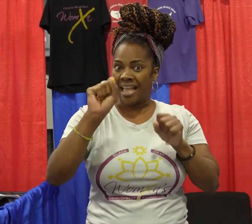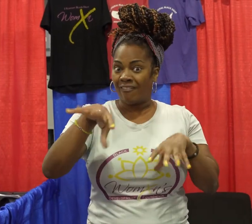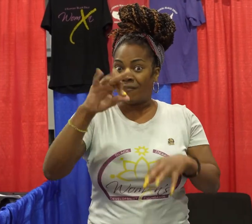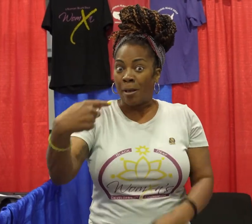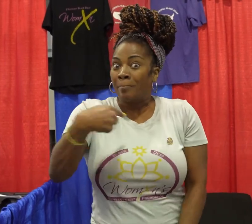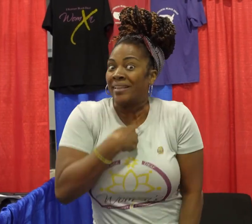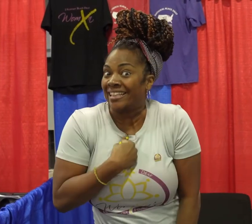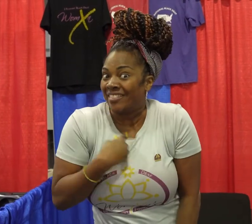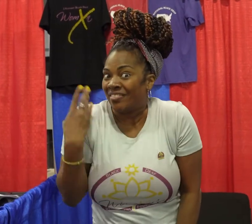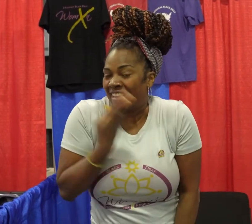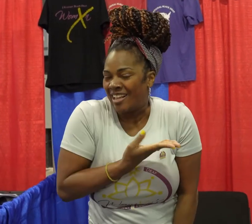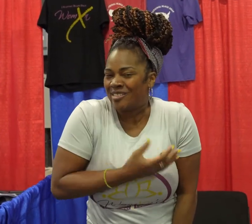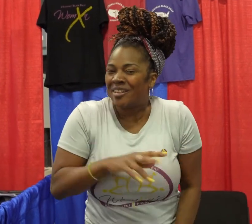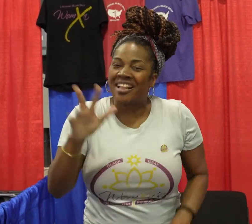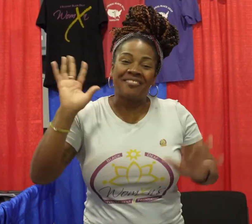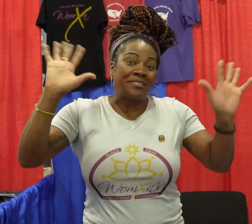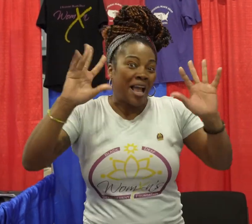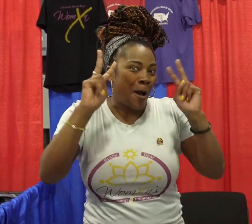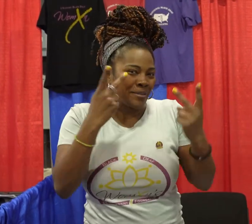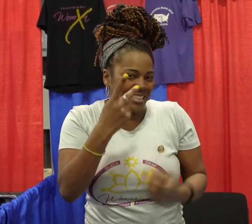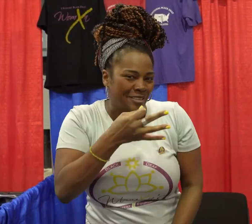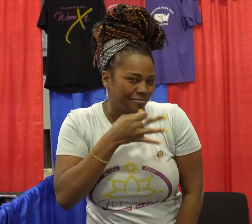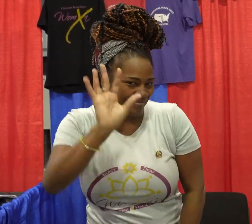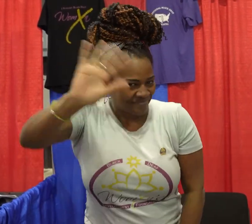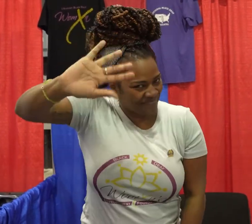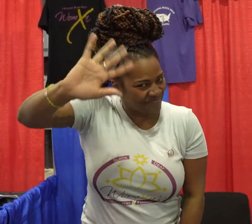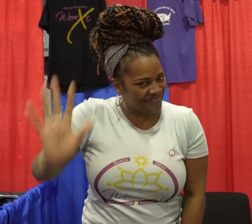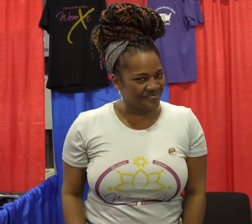You can find me there! I hope to see you soon. See you later!